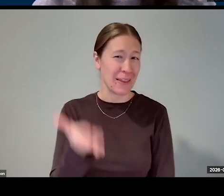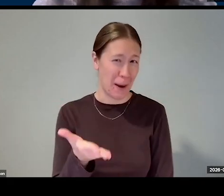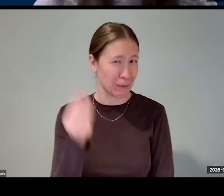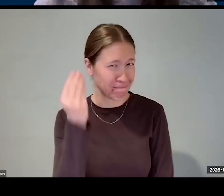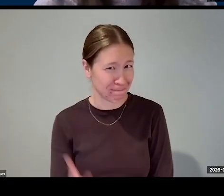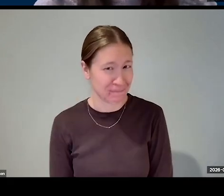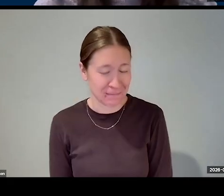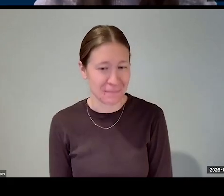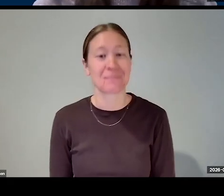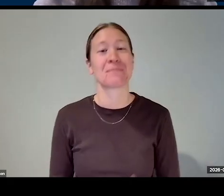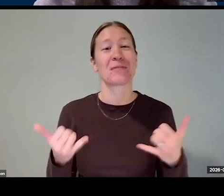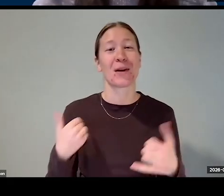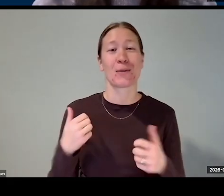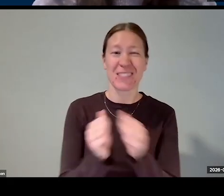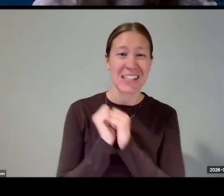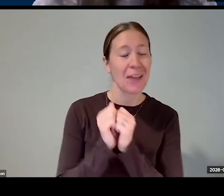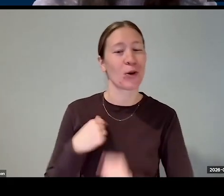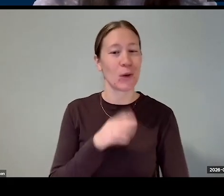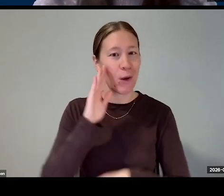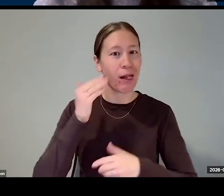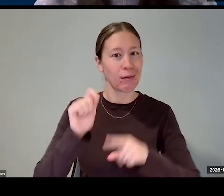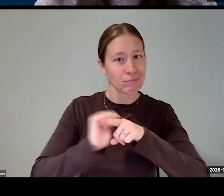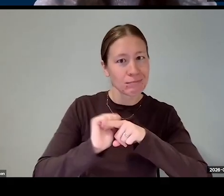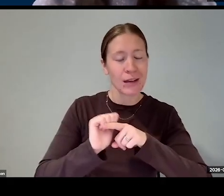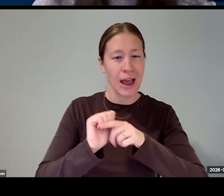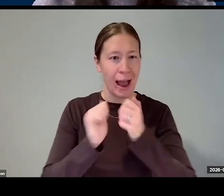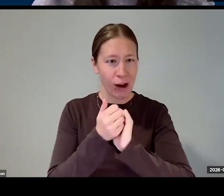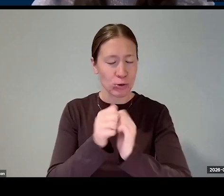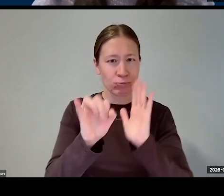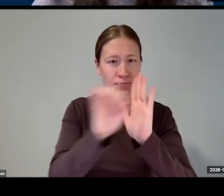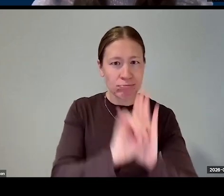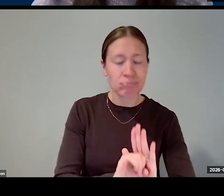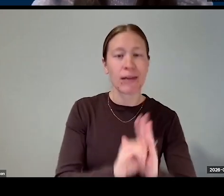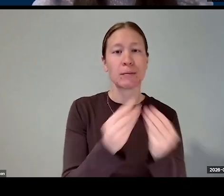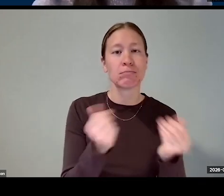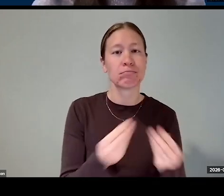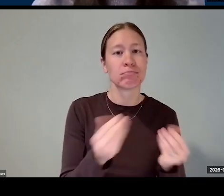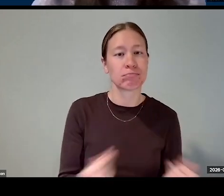So now we're gonna walk through how to identify and resolve some of those accessibility issues.